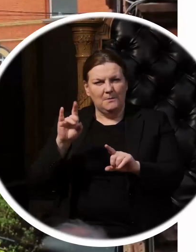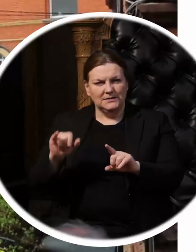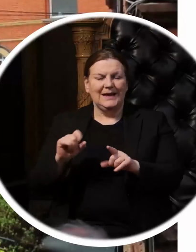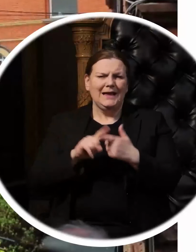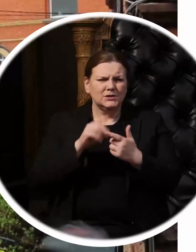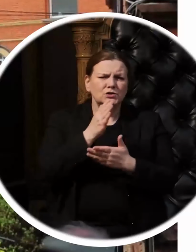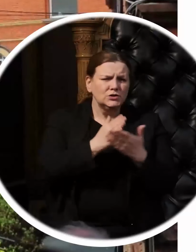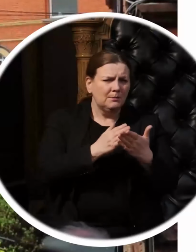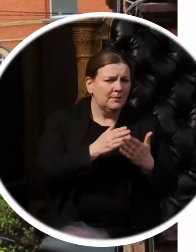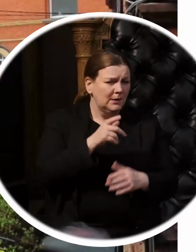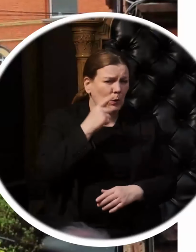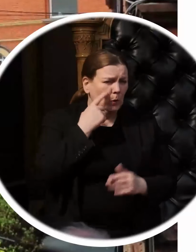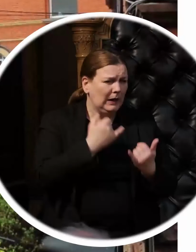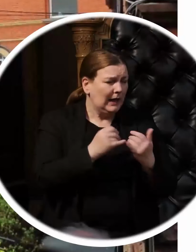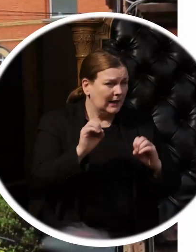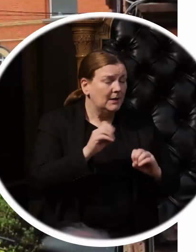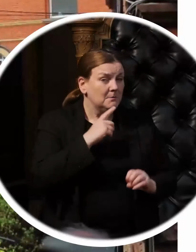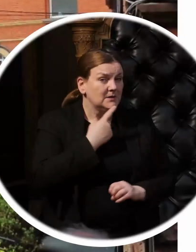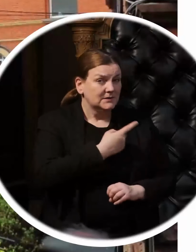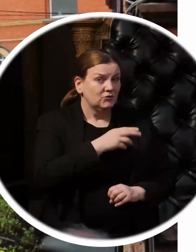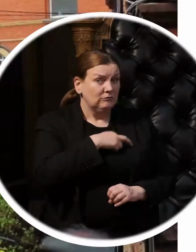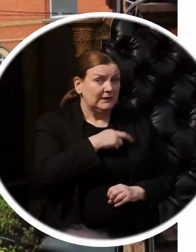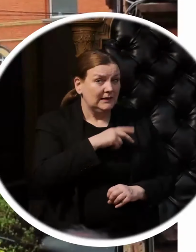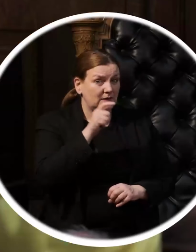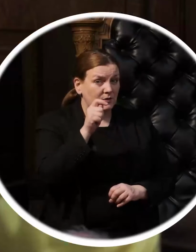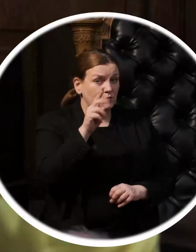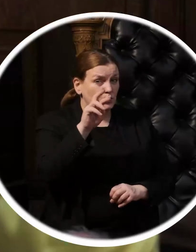It doesn't seem like it, but Tudor architectural features.